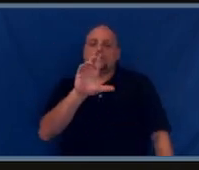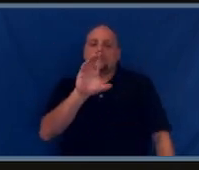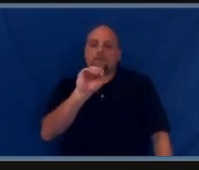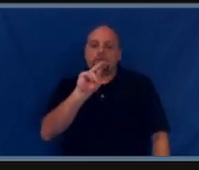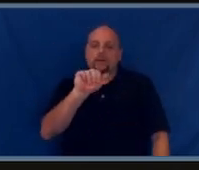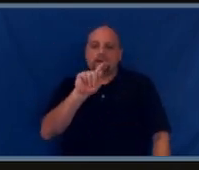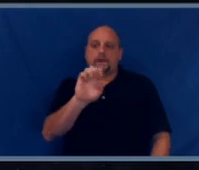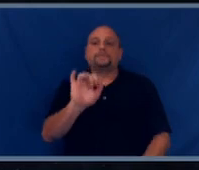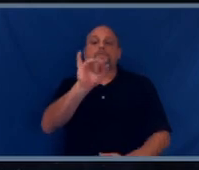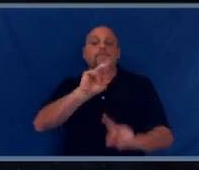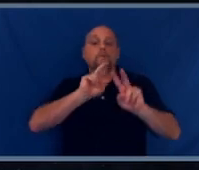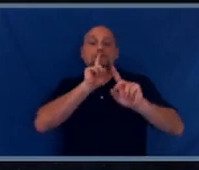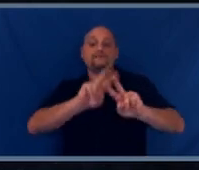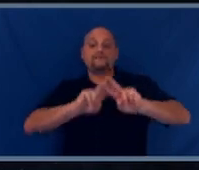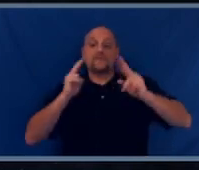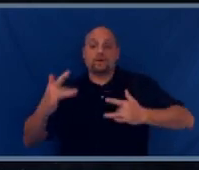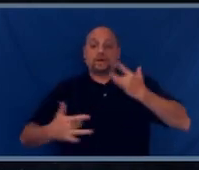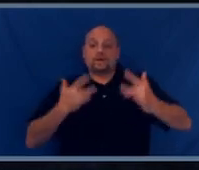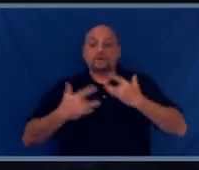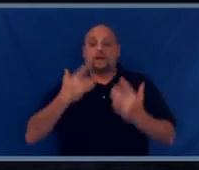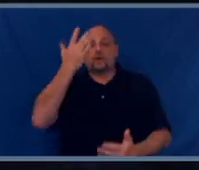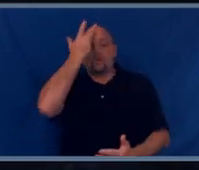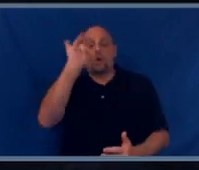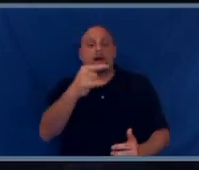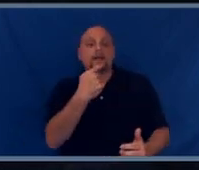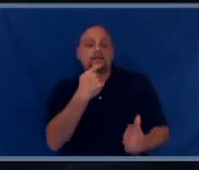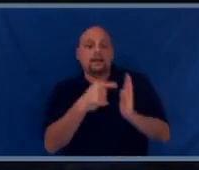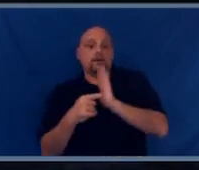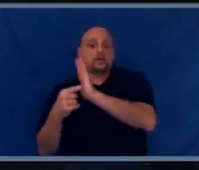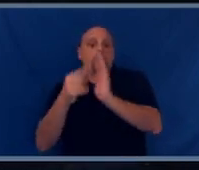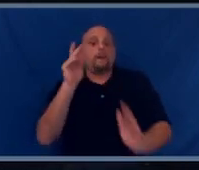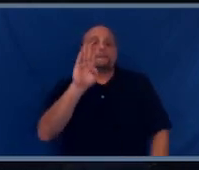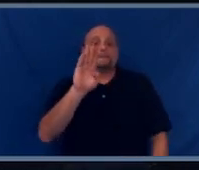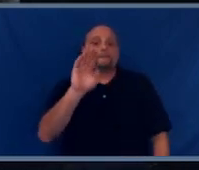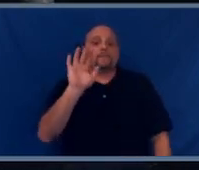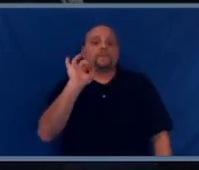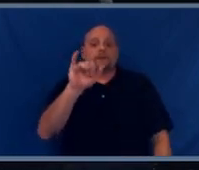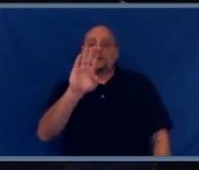BECAUSE IT INDICATES THAT IT WAS A WATER WORLD.